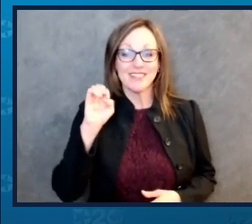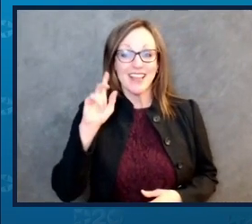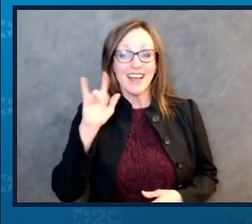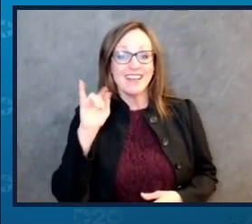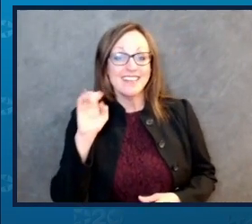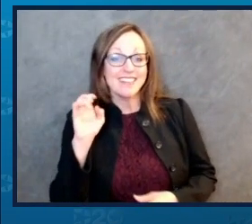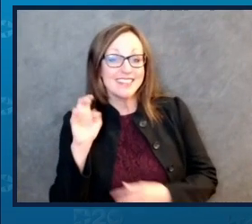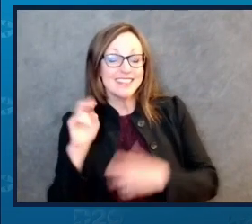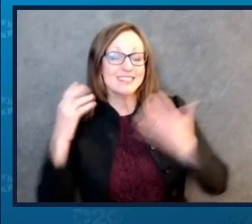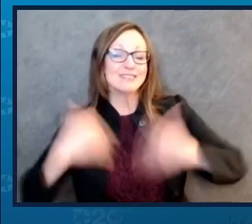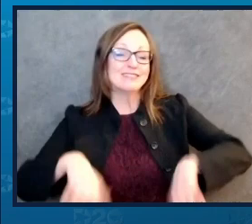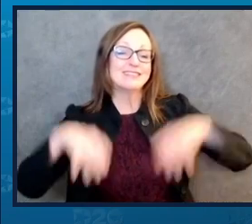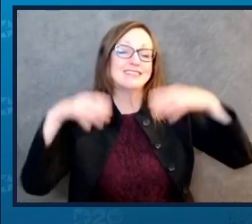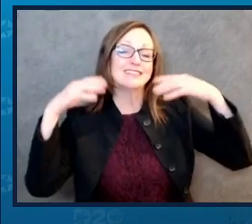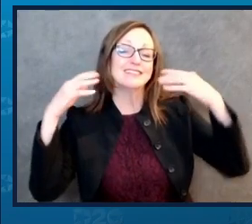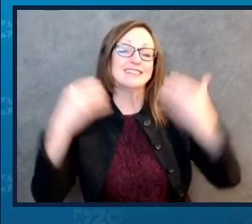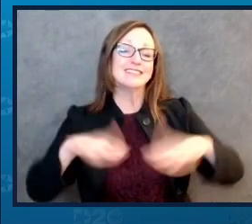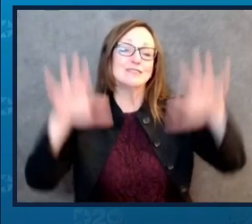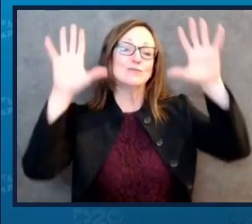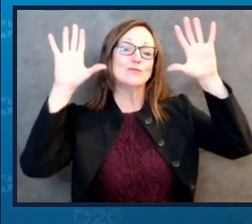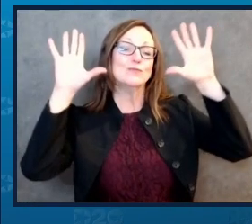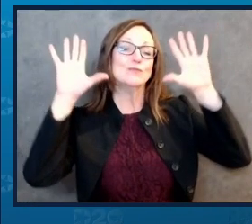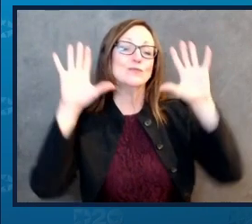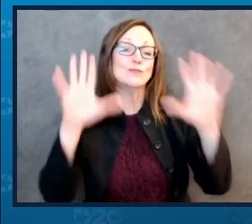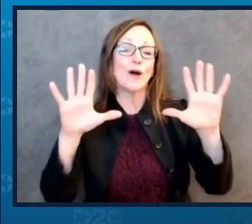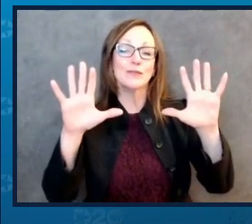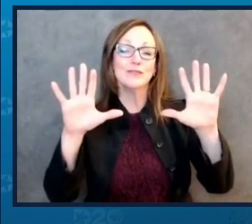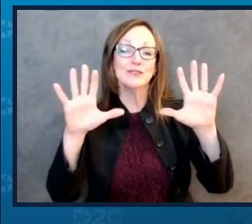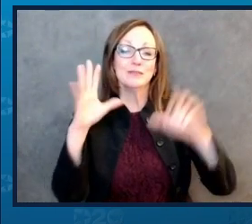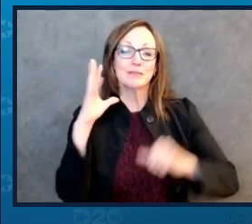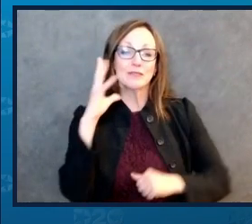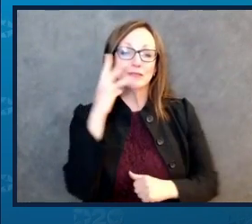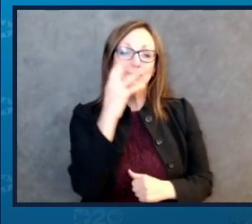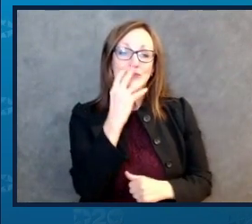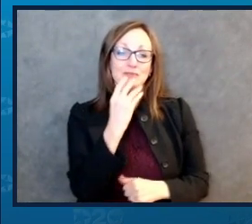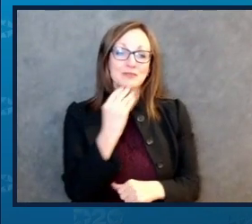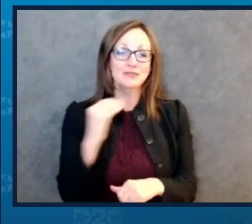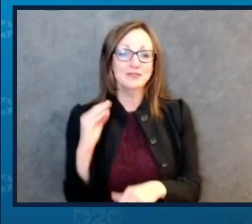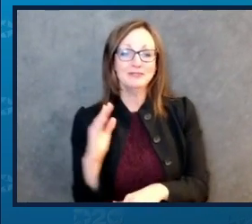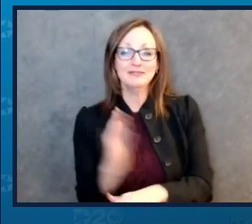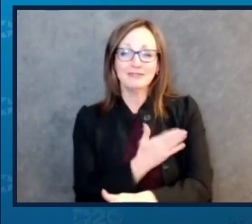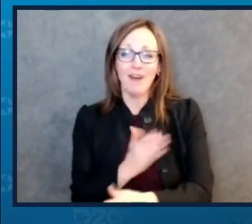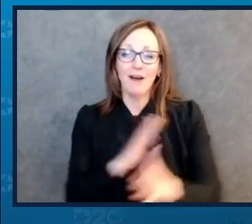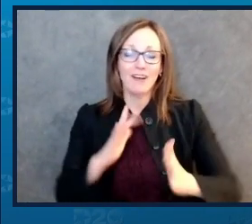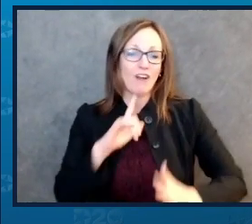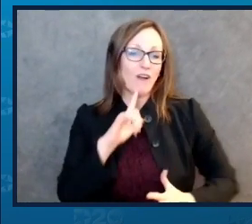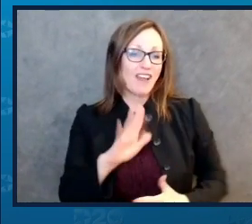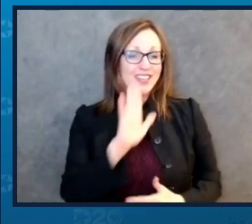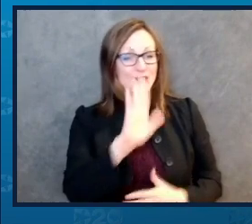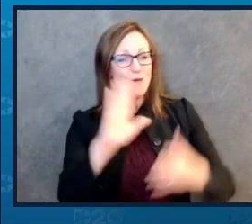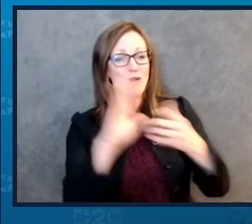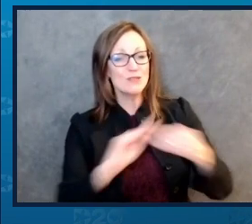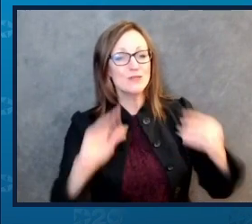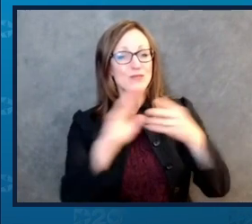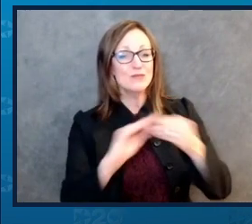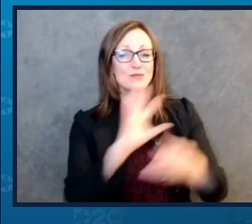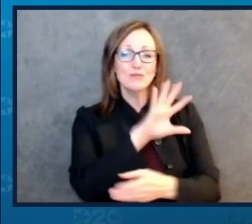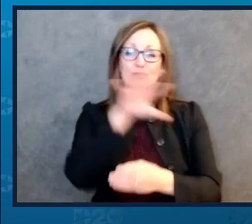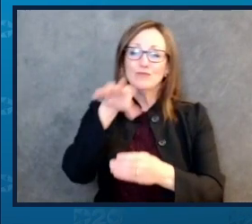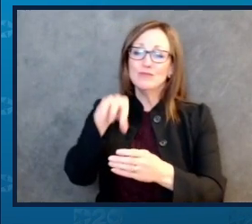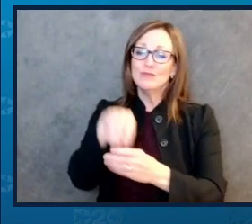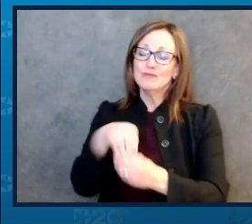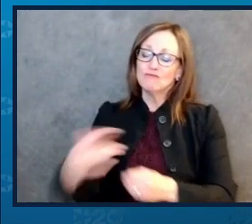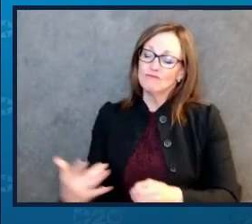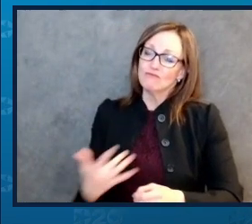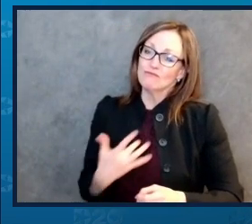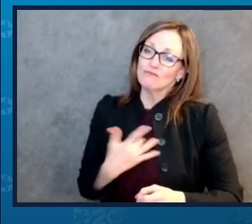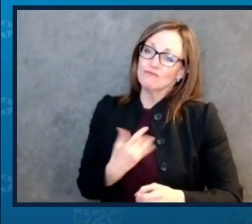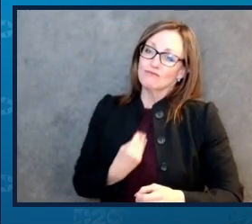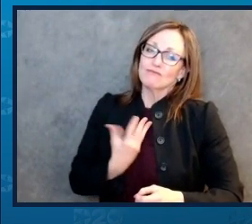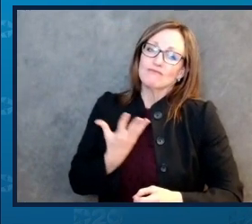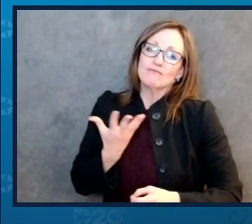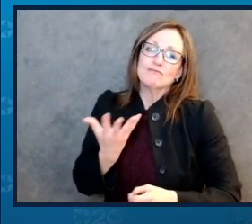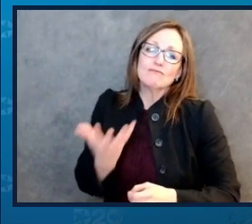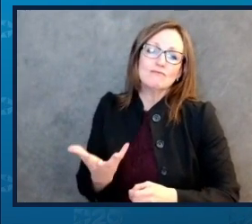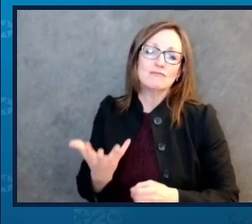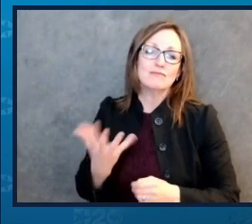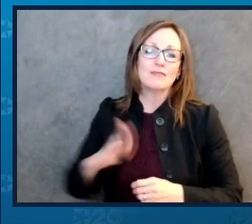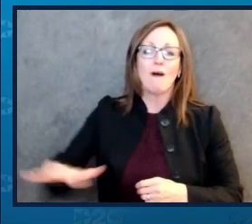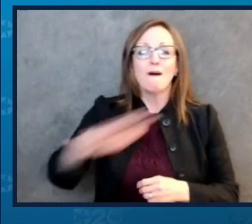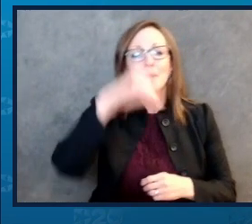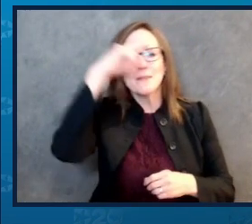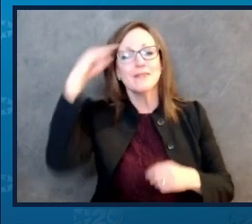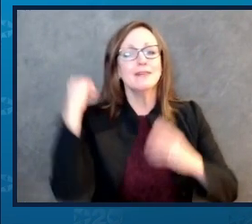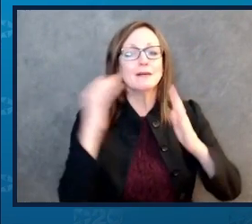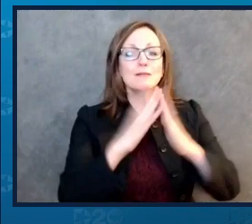SOMETHING CLOSE TO MY HEART.